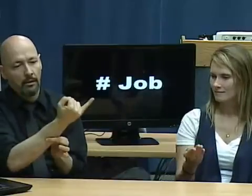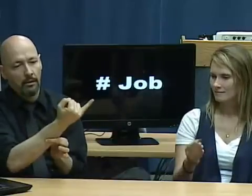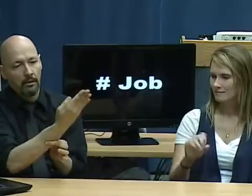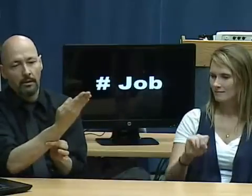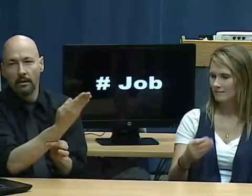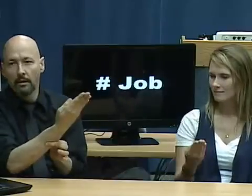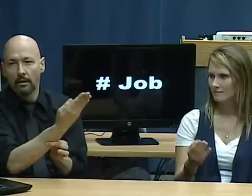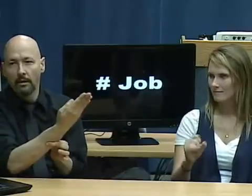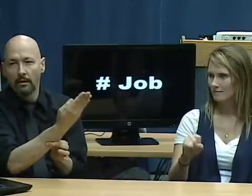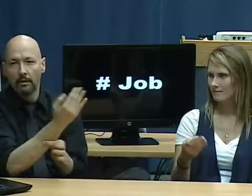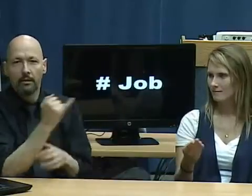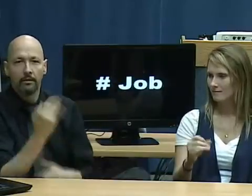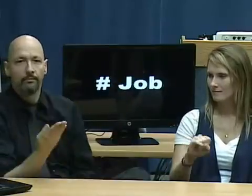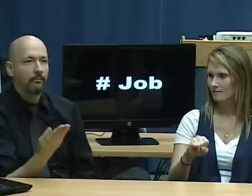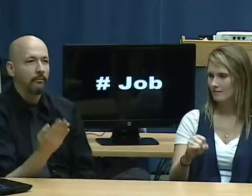#JOB